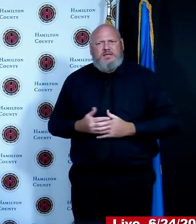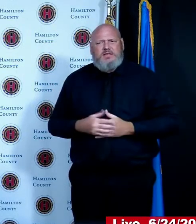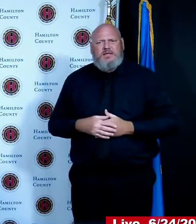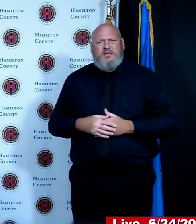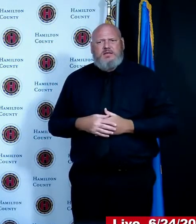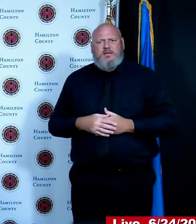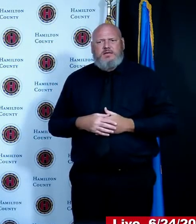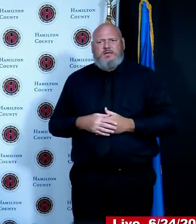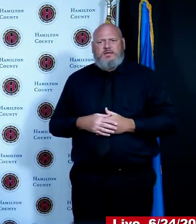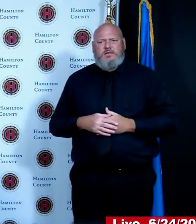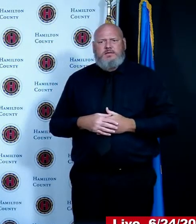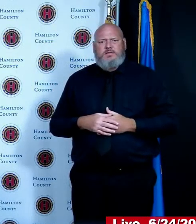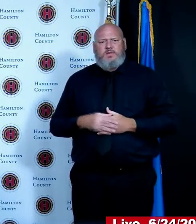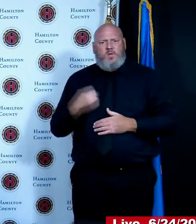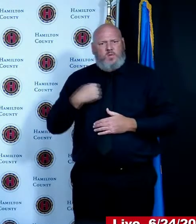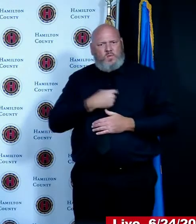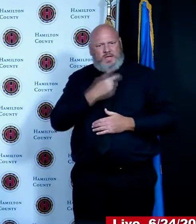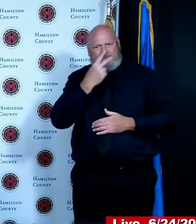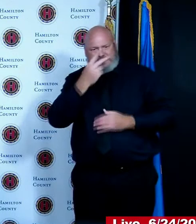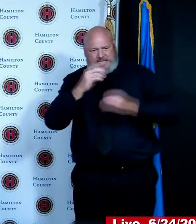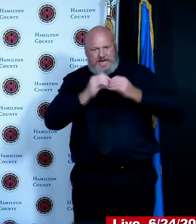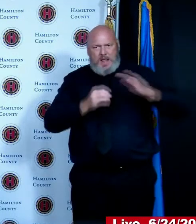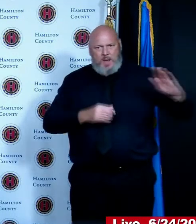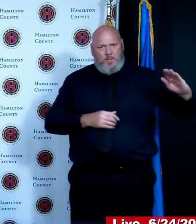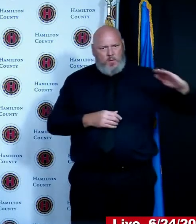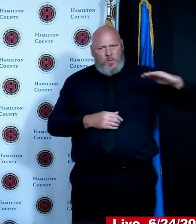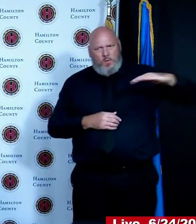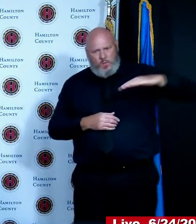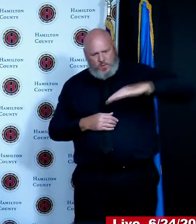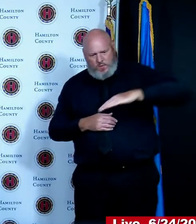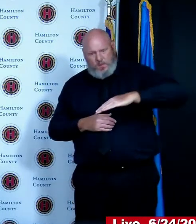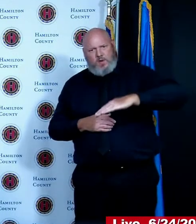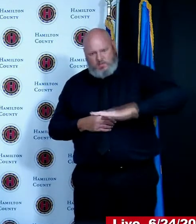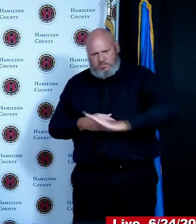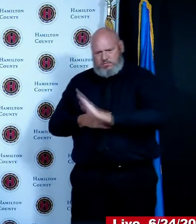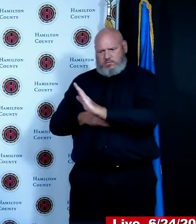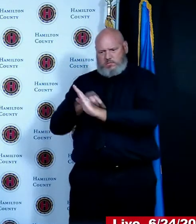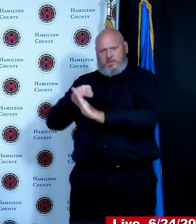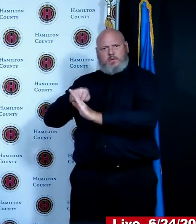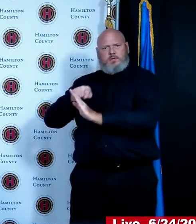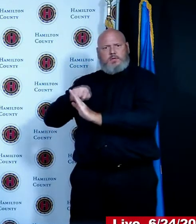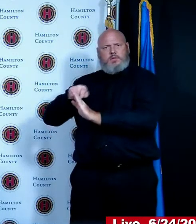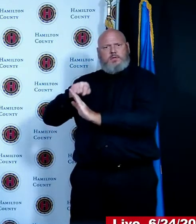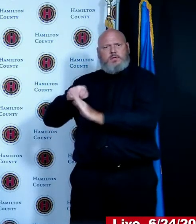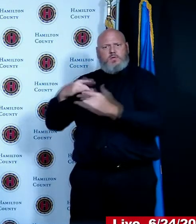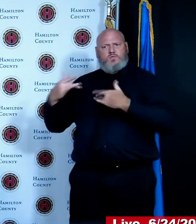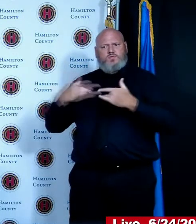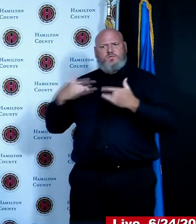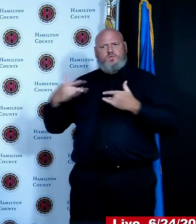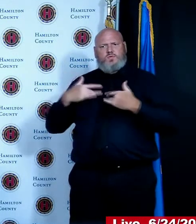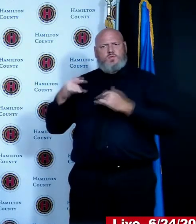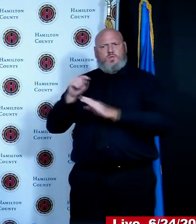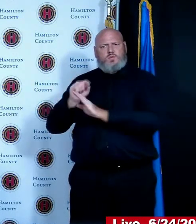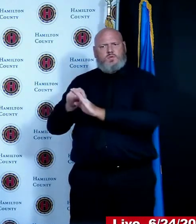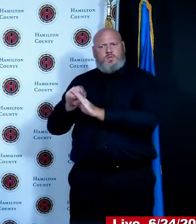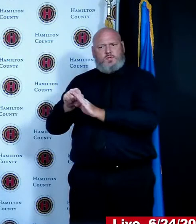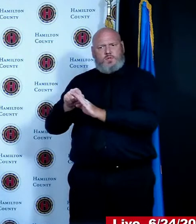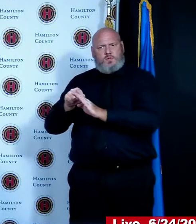we were moving in the right direction and now we're starting to see an uptick and these are lagging indicators you've got the positive cases and you've got